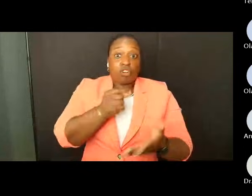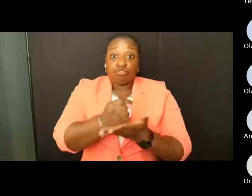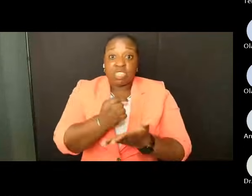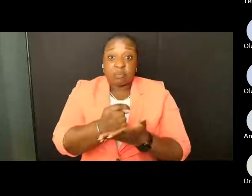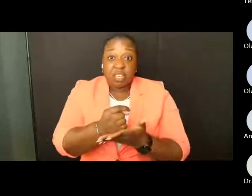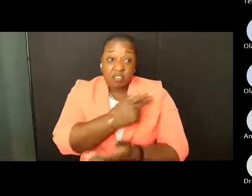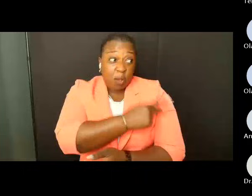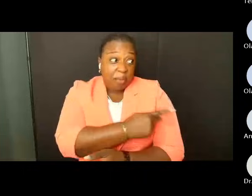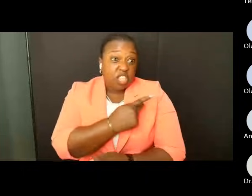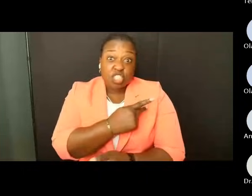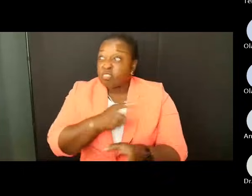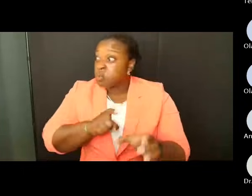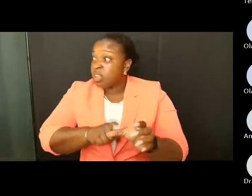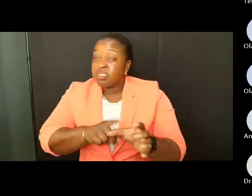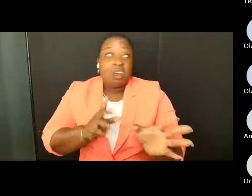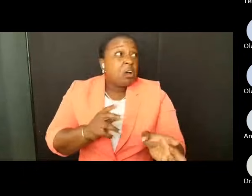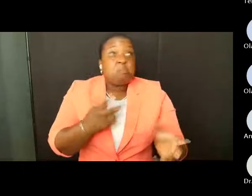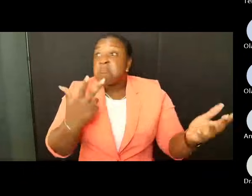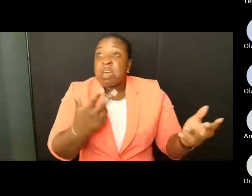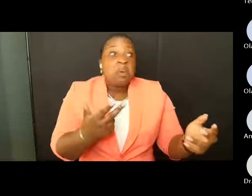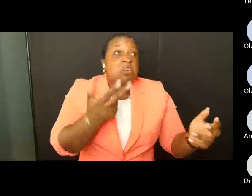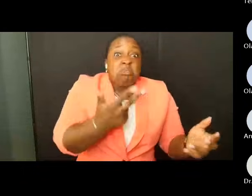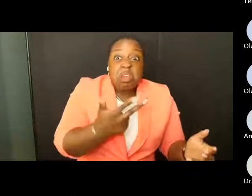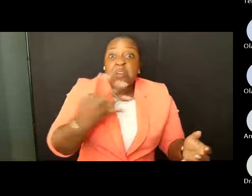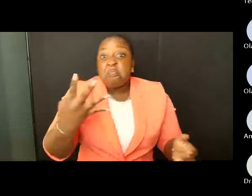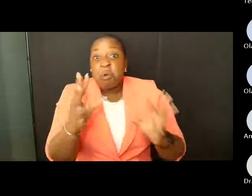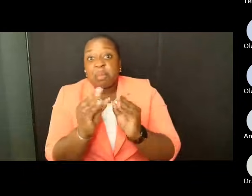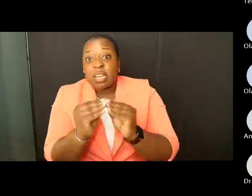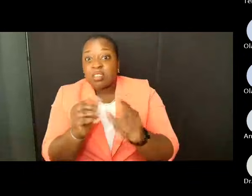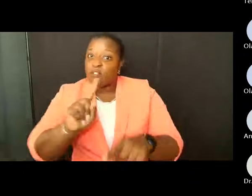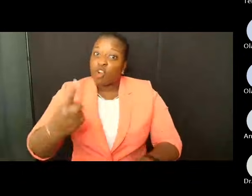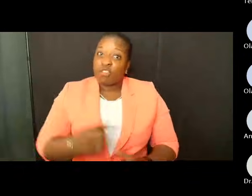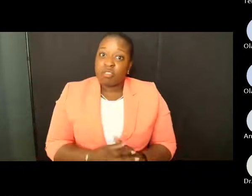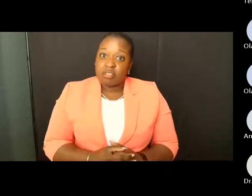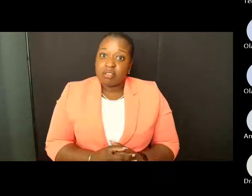It's a fire hose of information that the families have to deal with. And so,